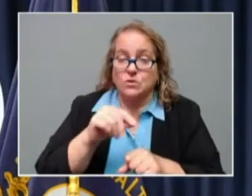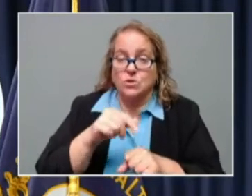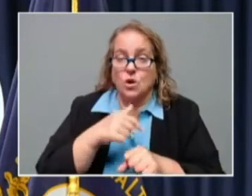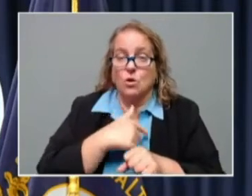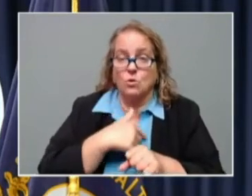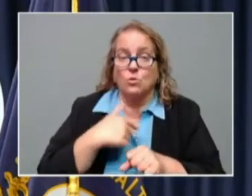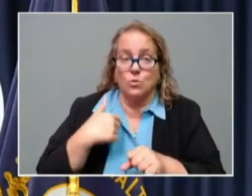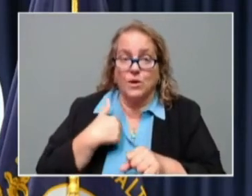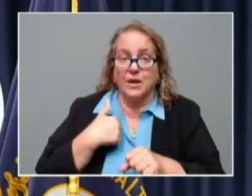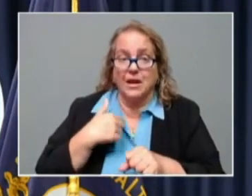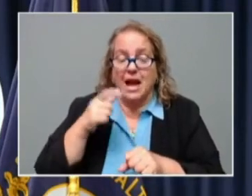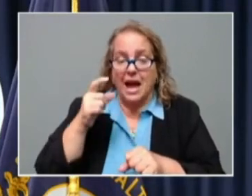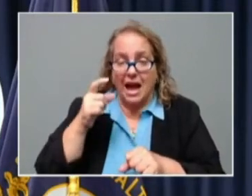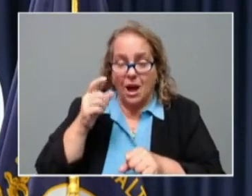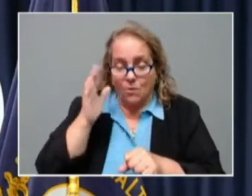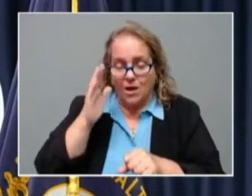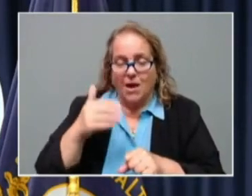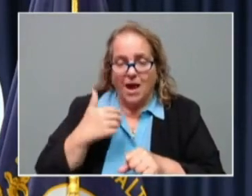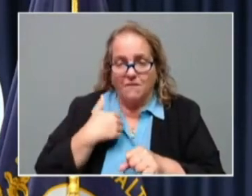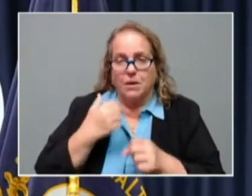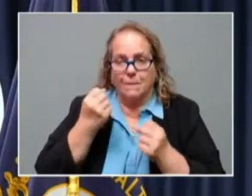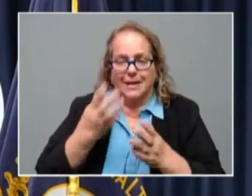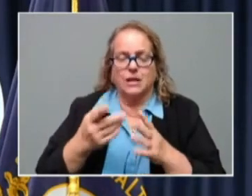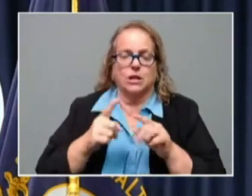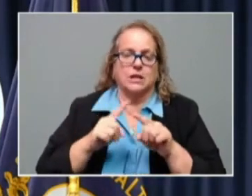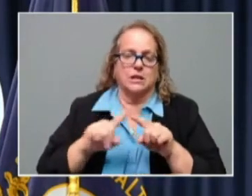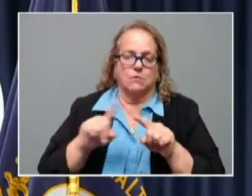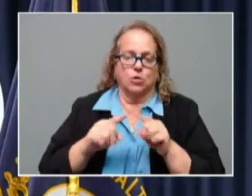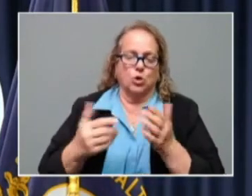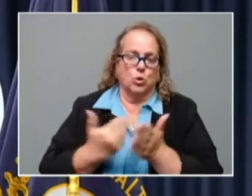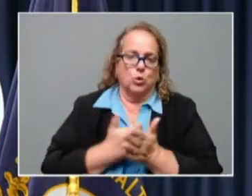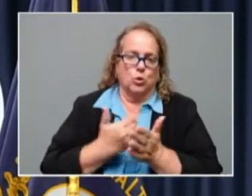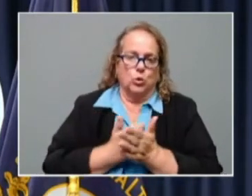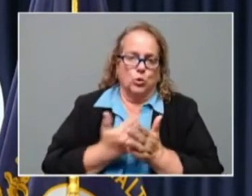have a number of new initiatives to make sure that ultimately our hospitals